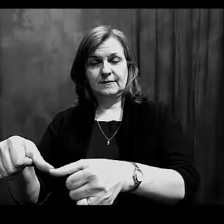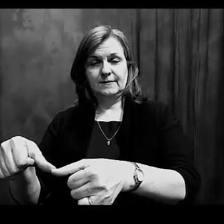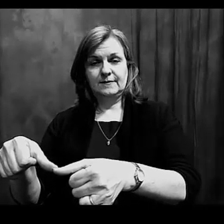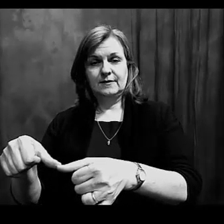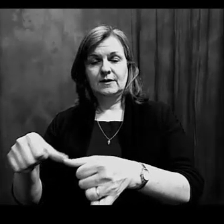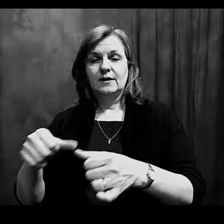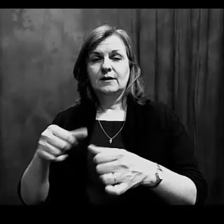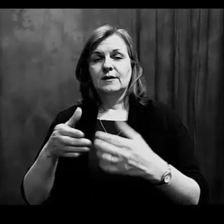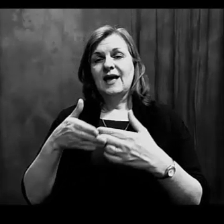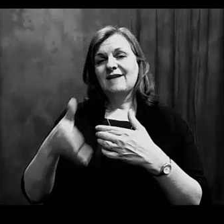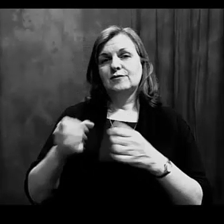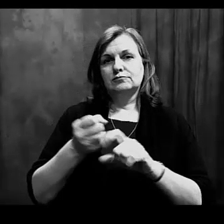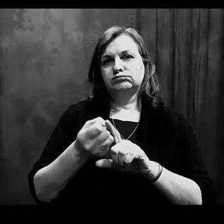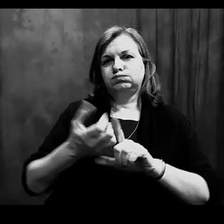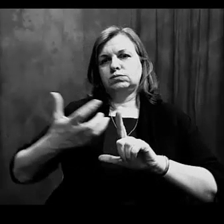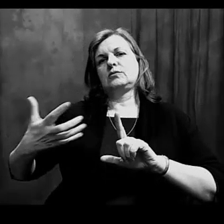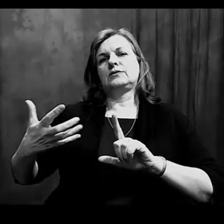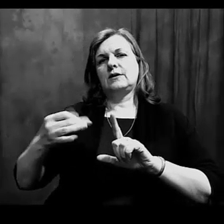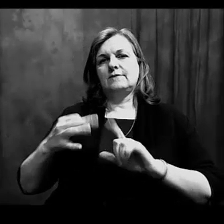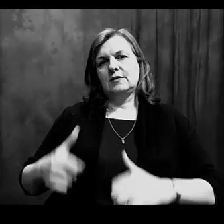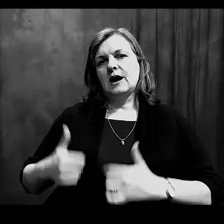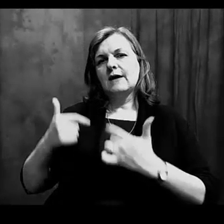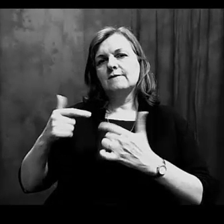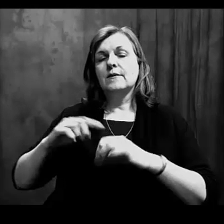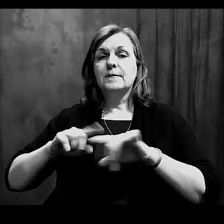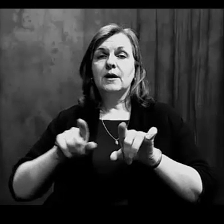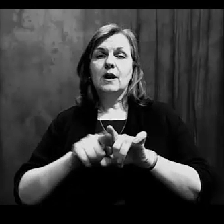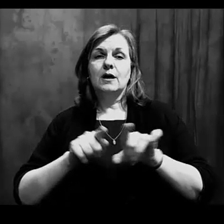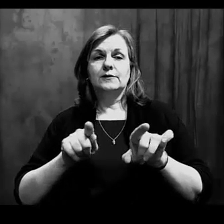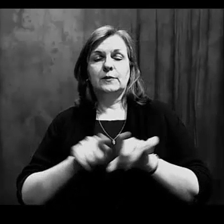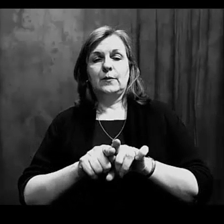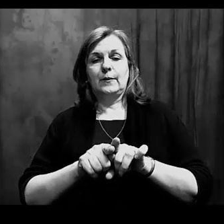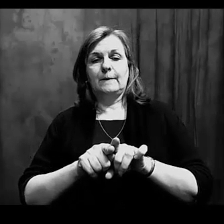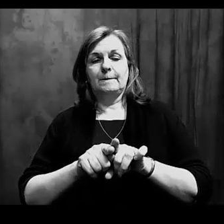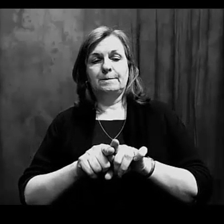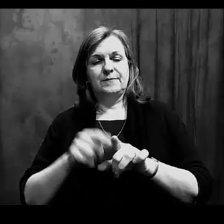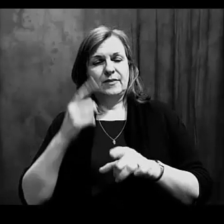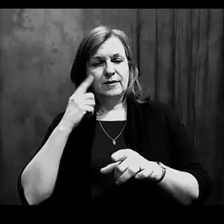after such a large explosion of life but also thinking about